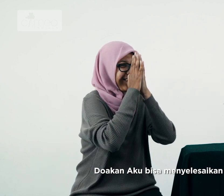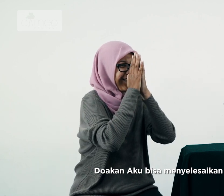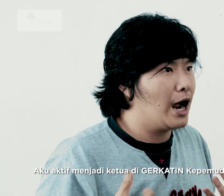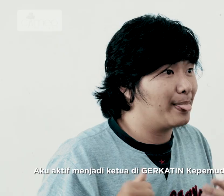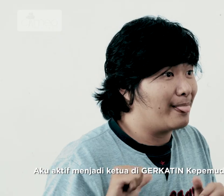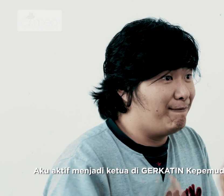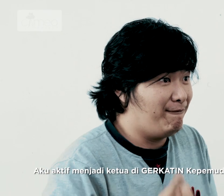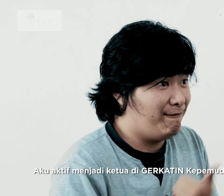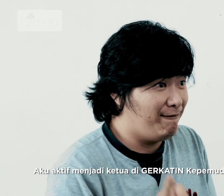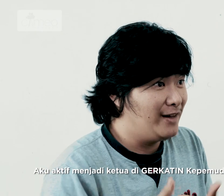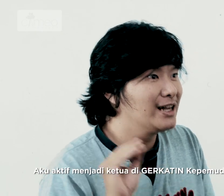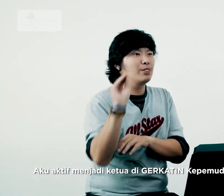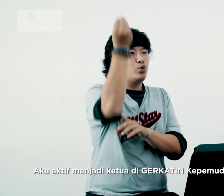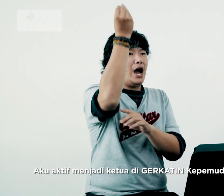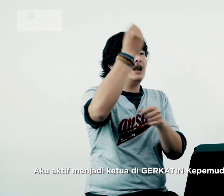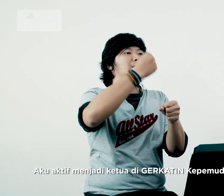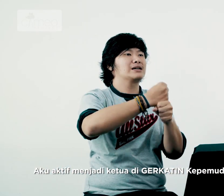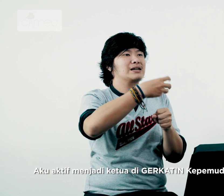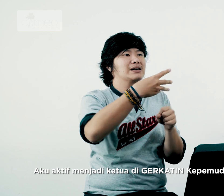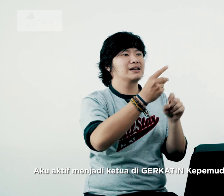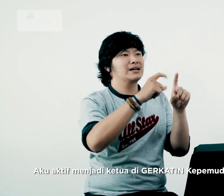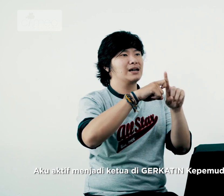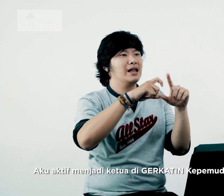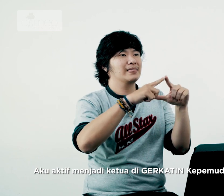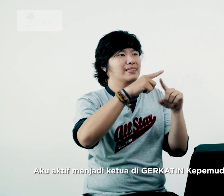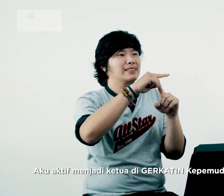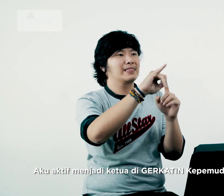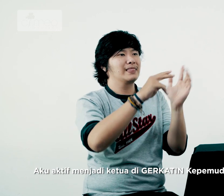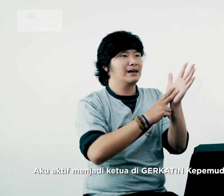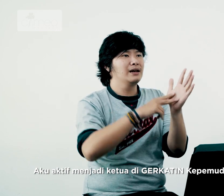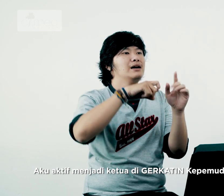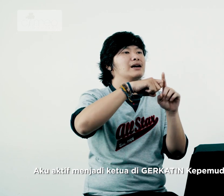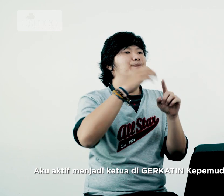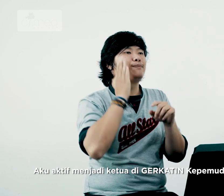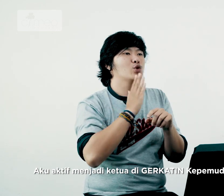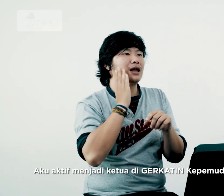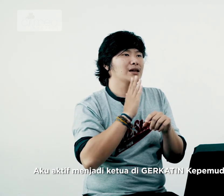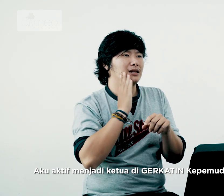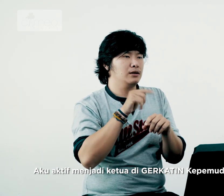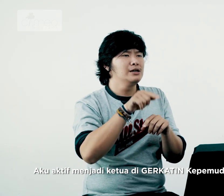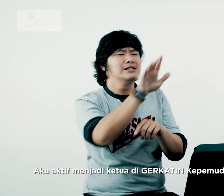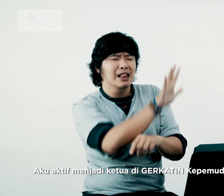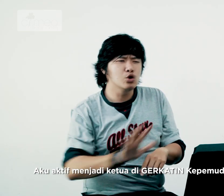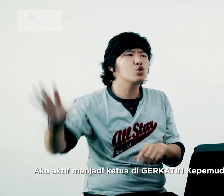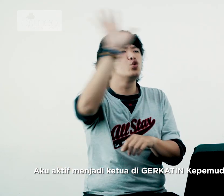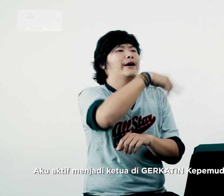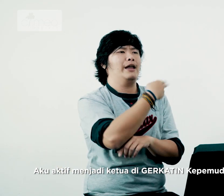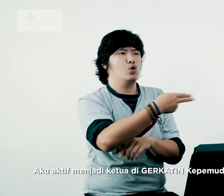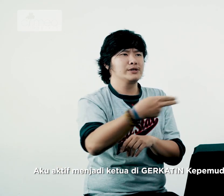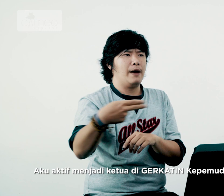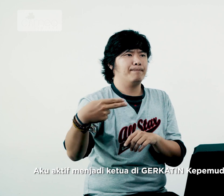I'm active as head of GERKATIN Kepemudaan from all over Indonesia.